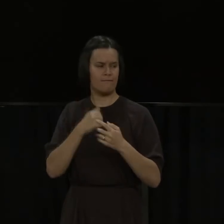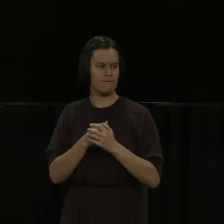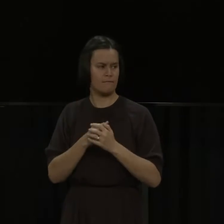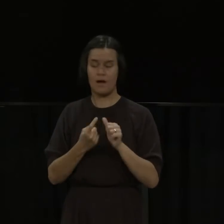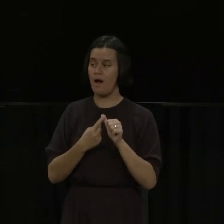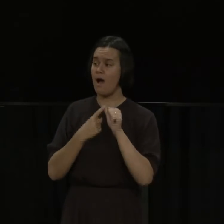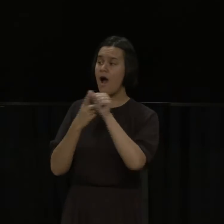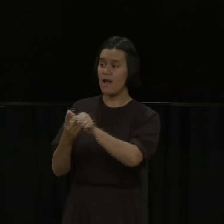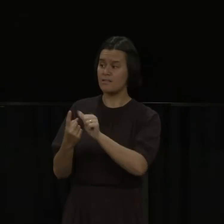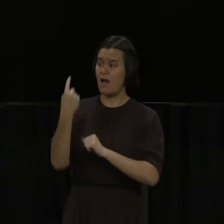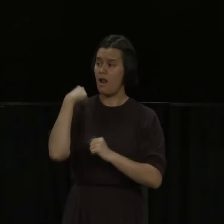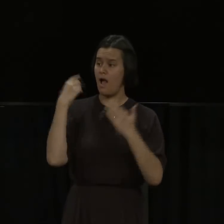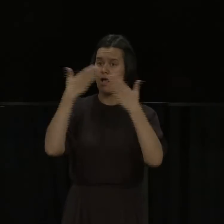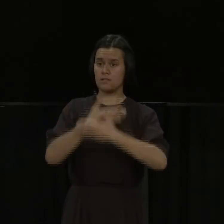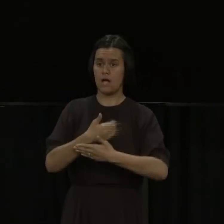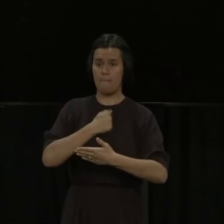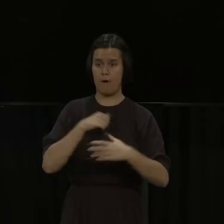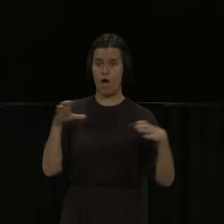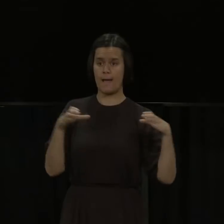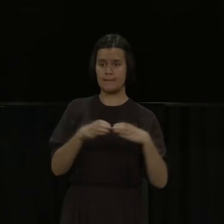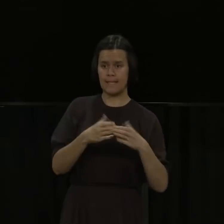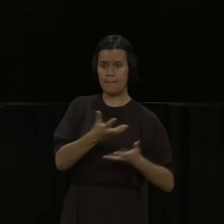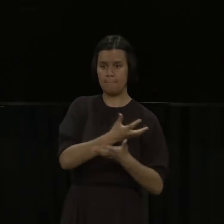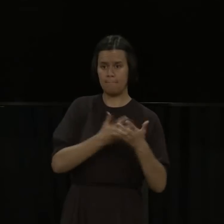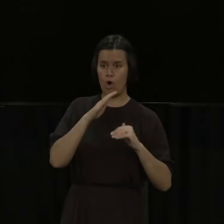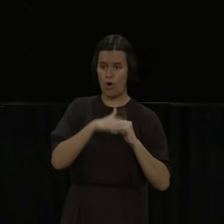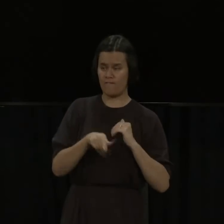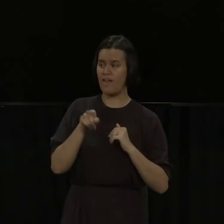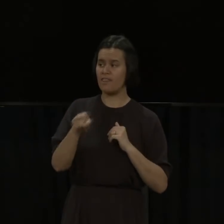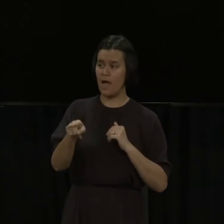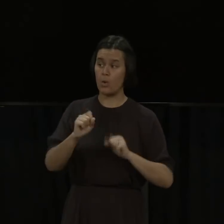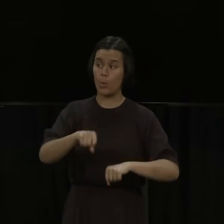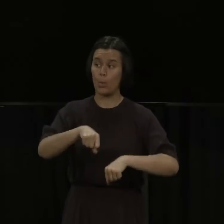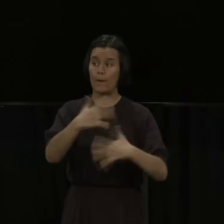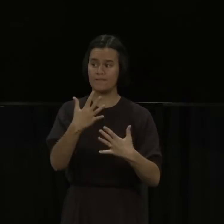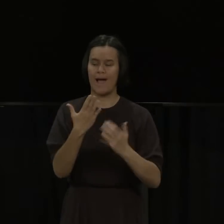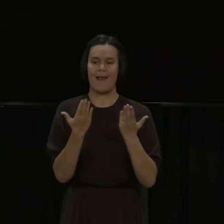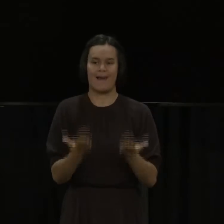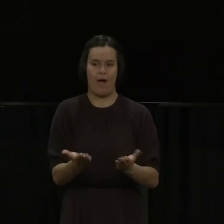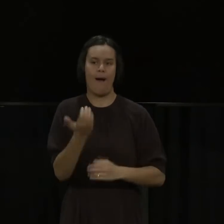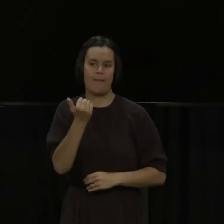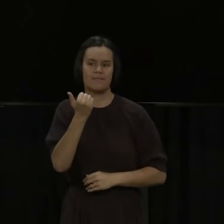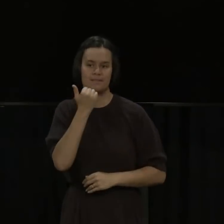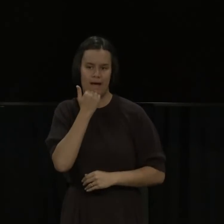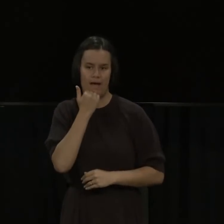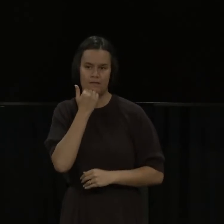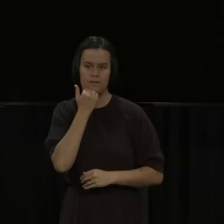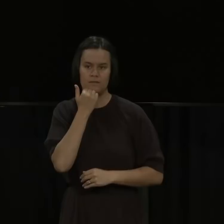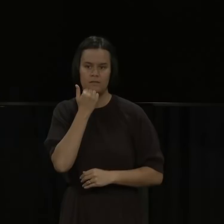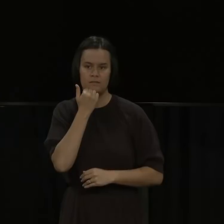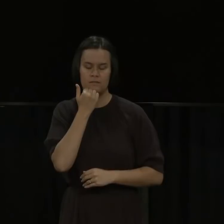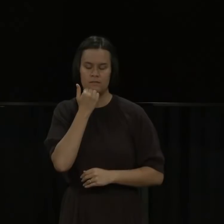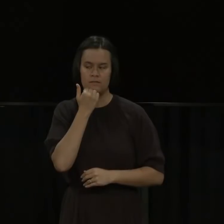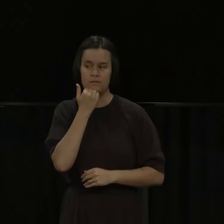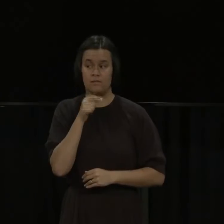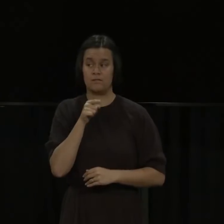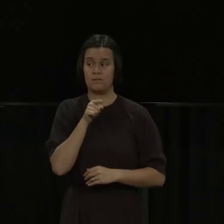Verify app, is this a change? It is a change. I discussed it with my team